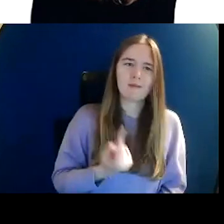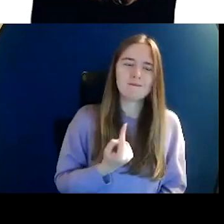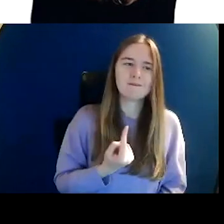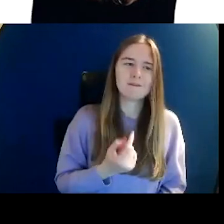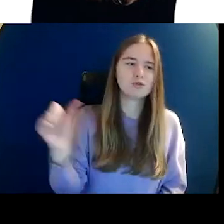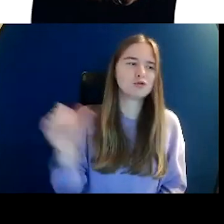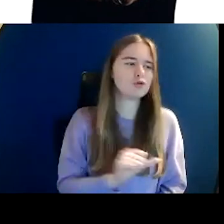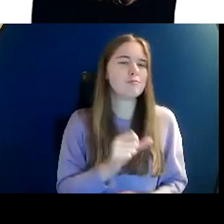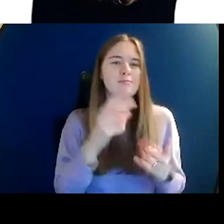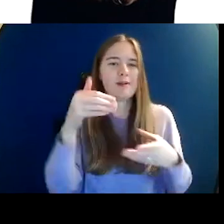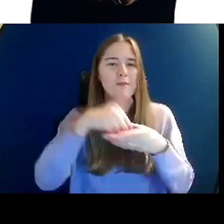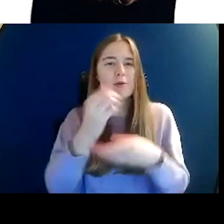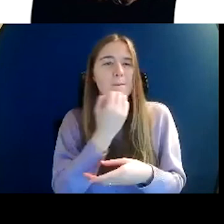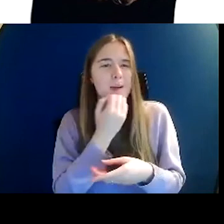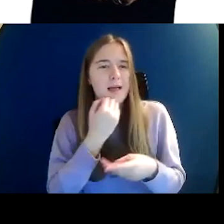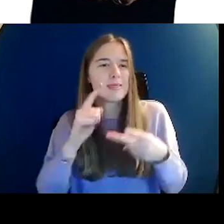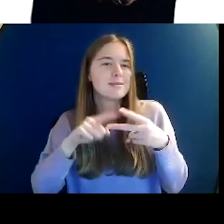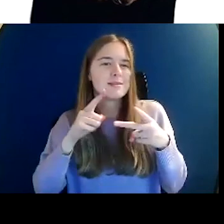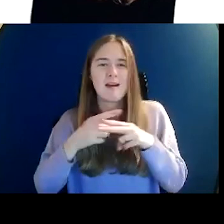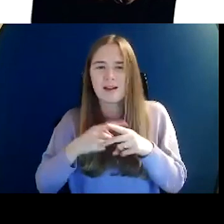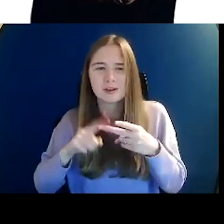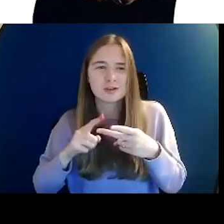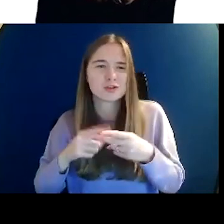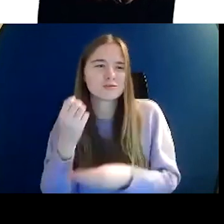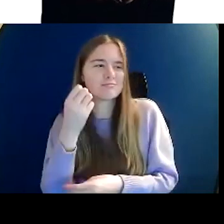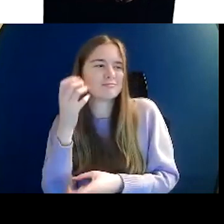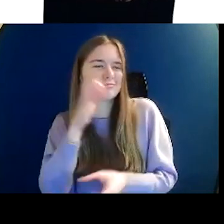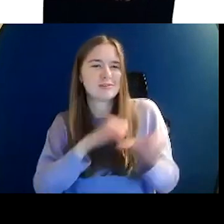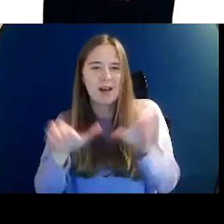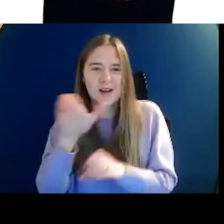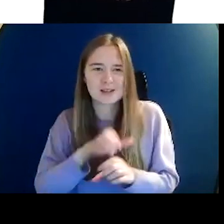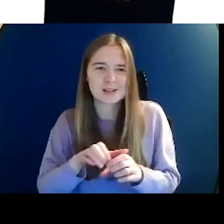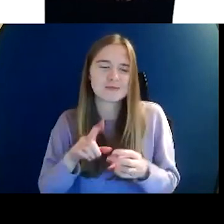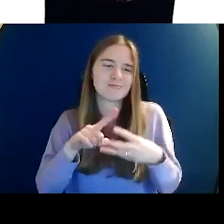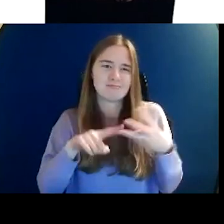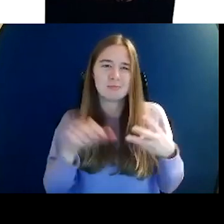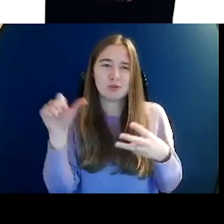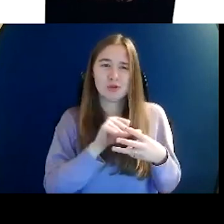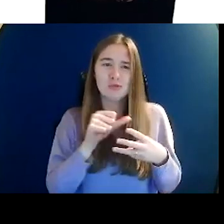and English, and French, in science, in every single subject it is being discussed as part of that.